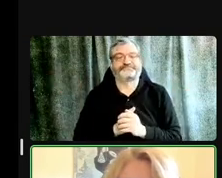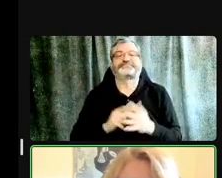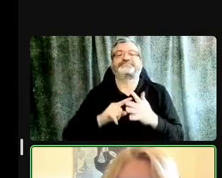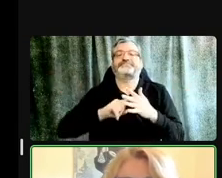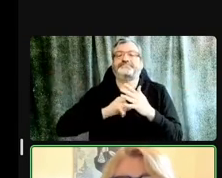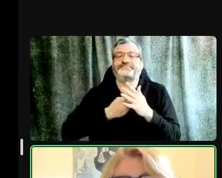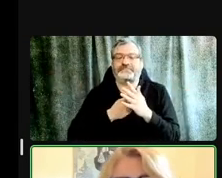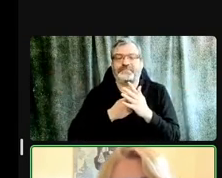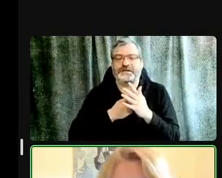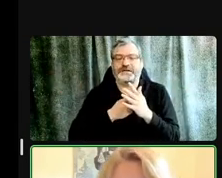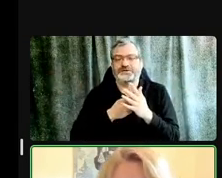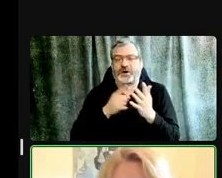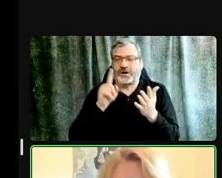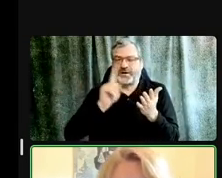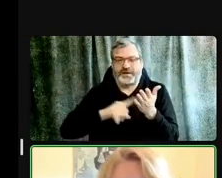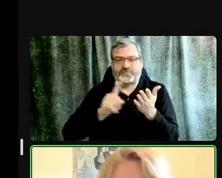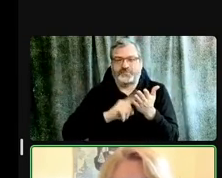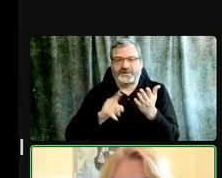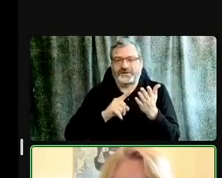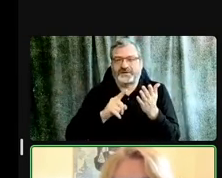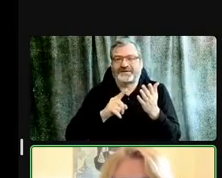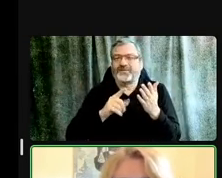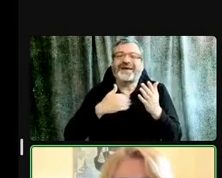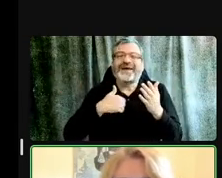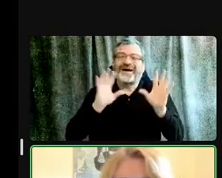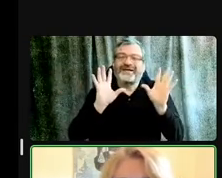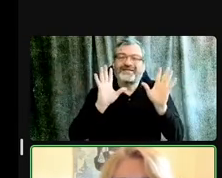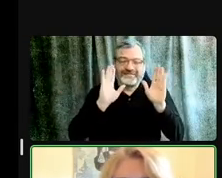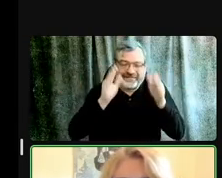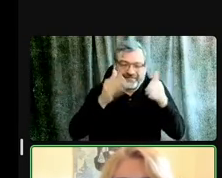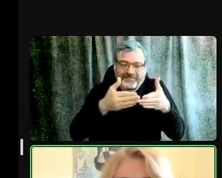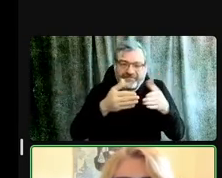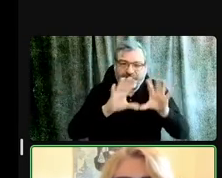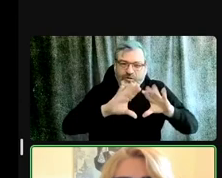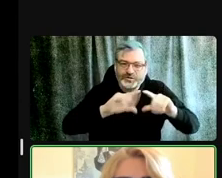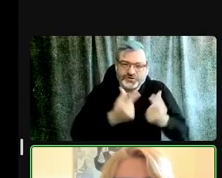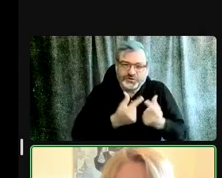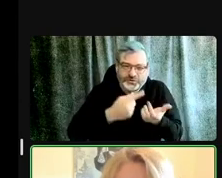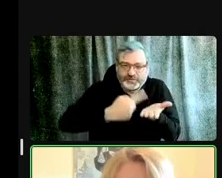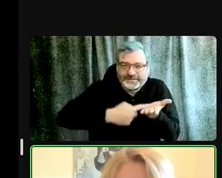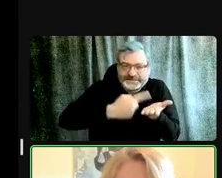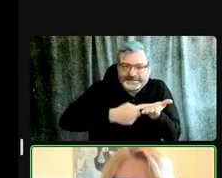of the focus group findings that we had discovered.